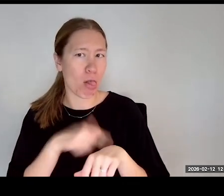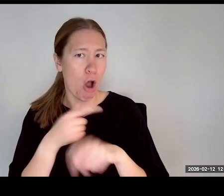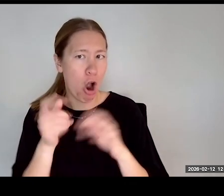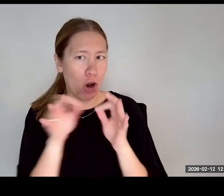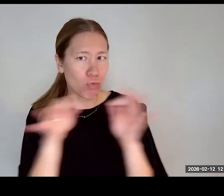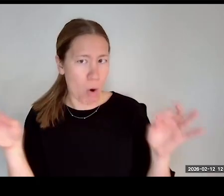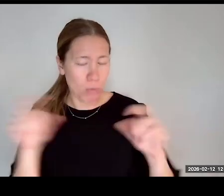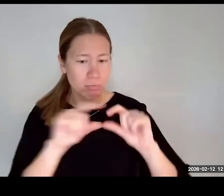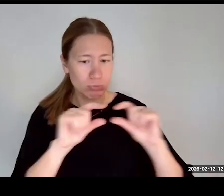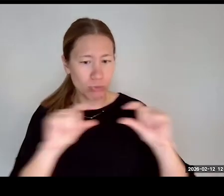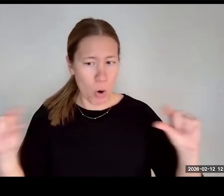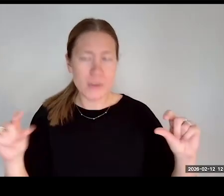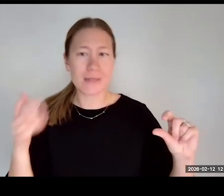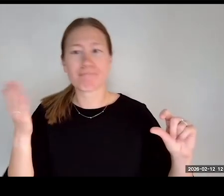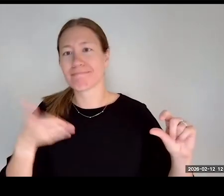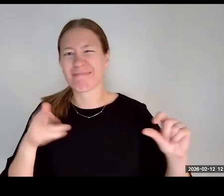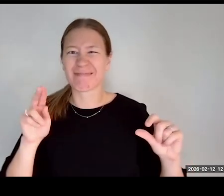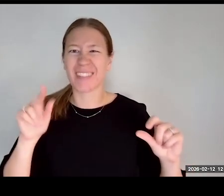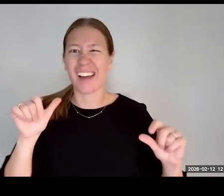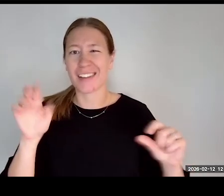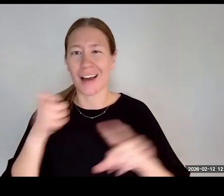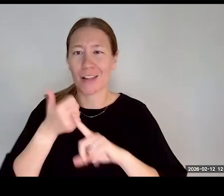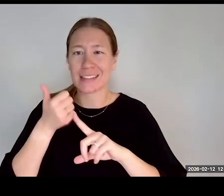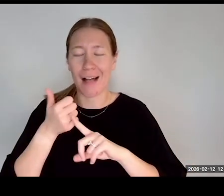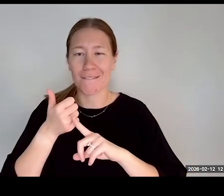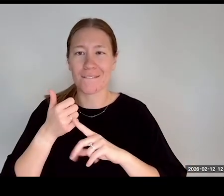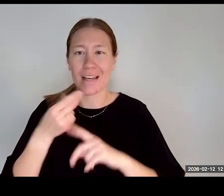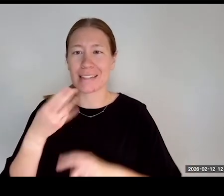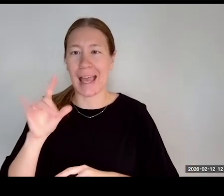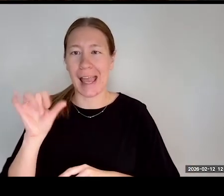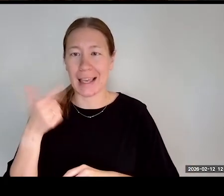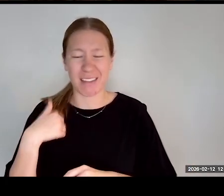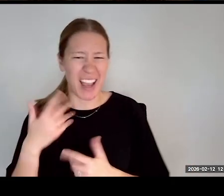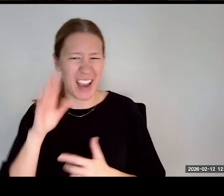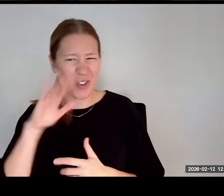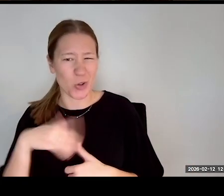And I know you touched on this a little bit live, but wanted to give you the chance to talk about that. That's a great question.